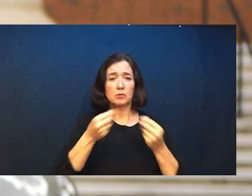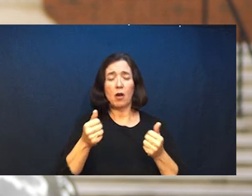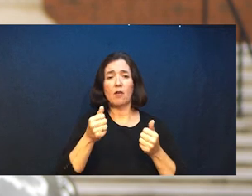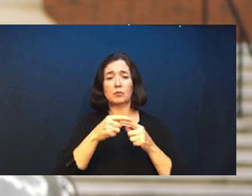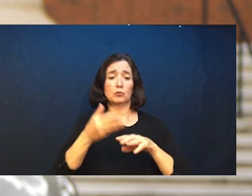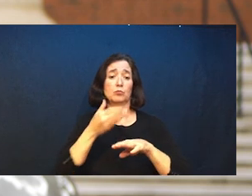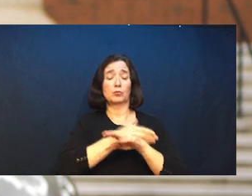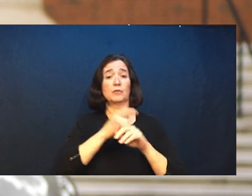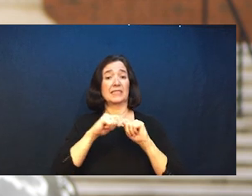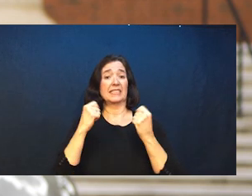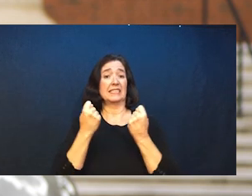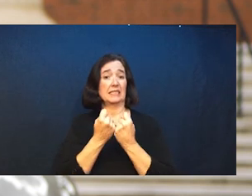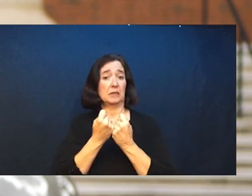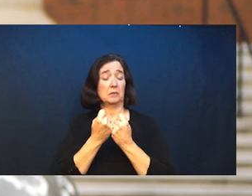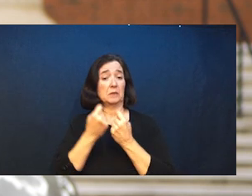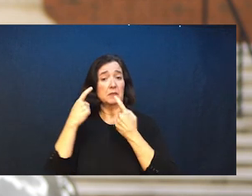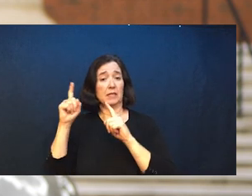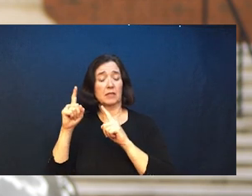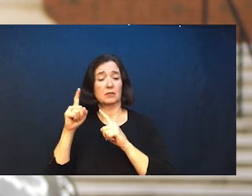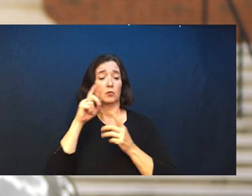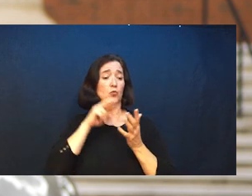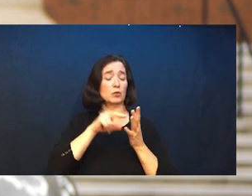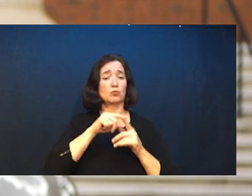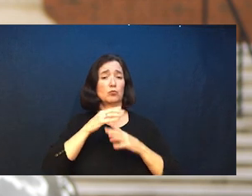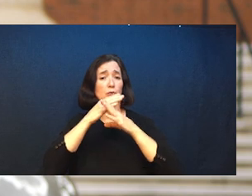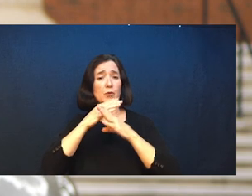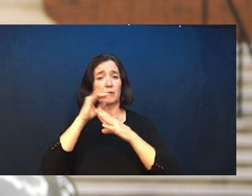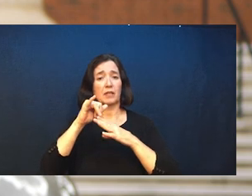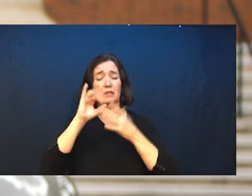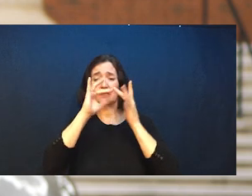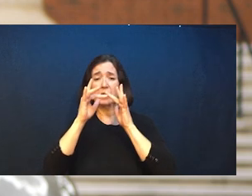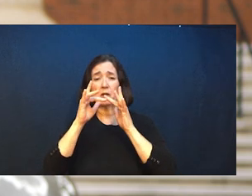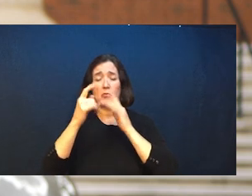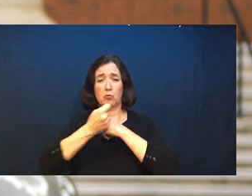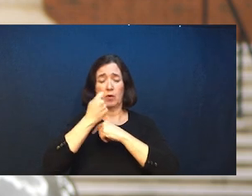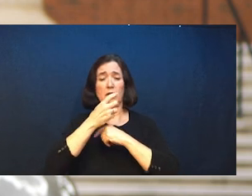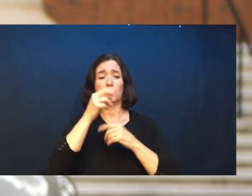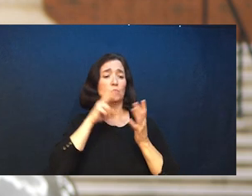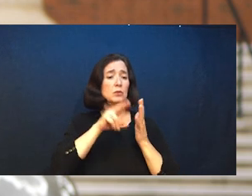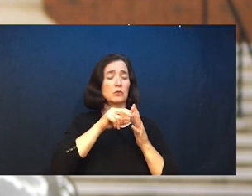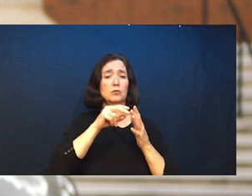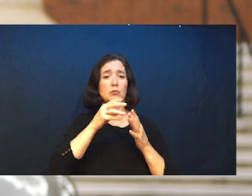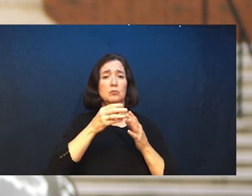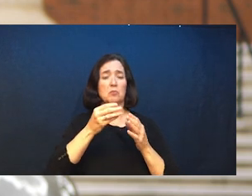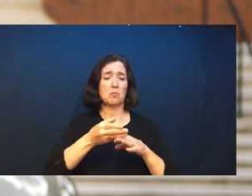research to thwart cyber threats, and research to improve public health, post-operative, and drug abuse outcomes.